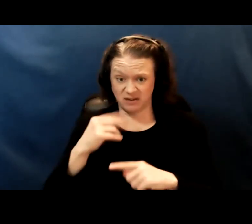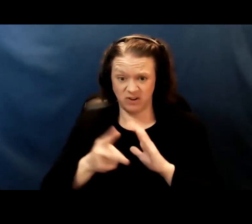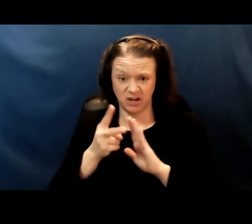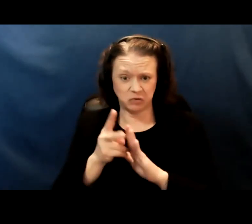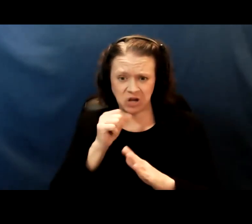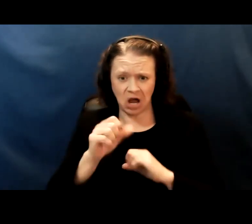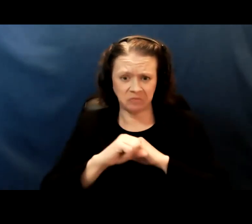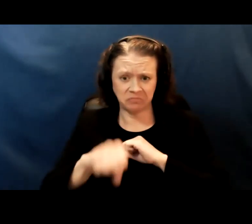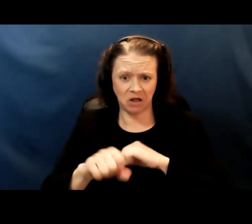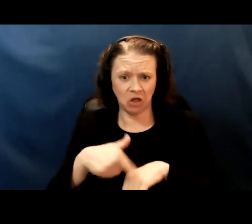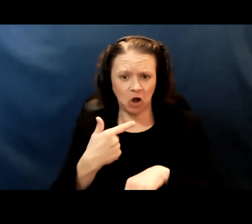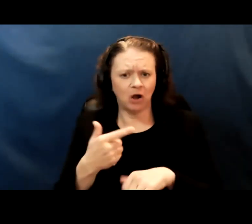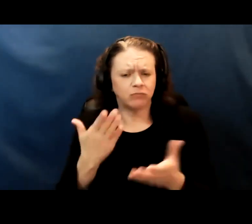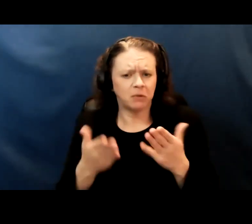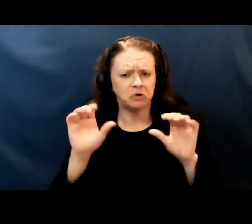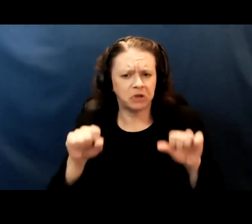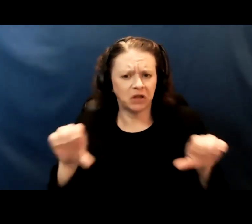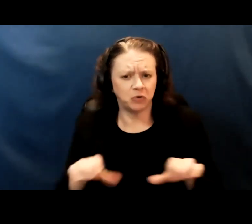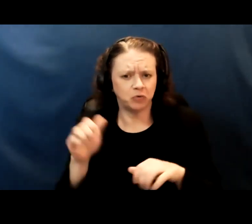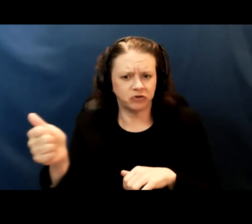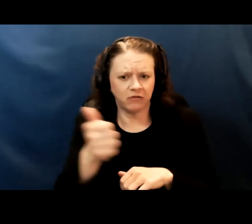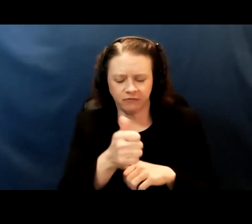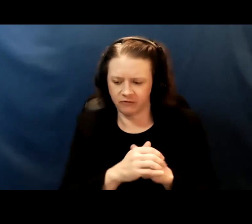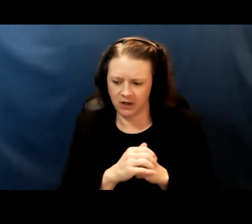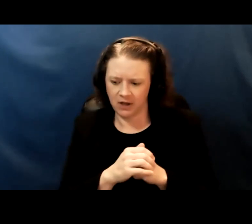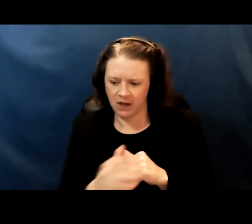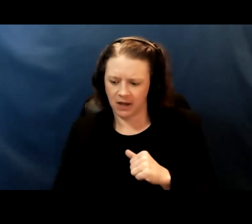pretty manageable for you to do it yourself. But I think it